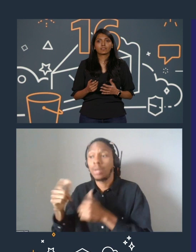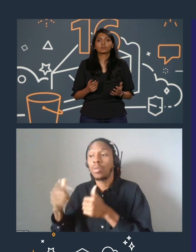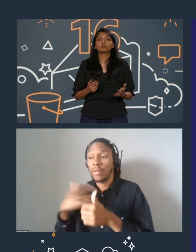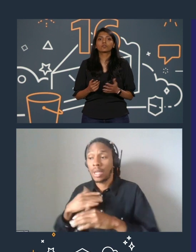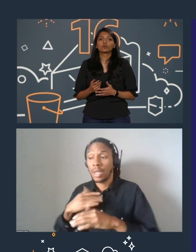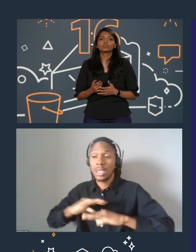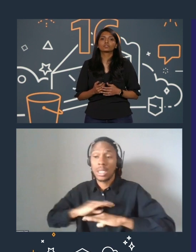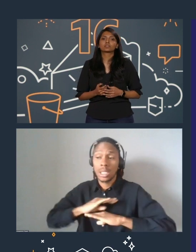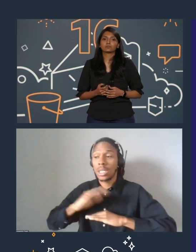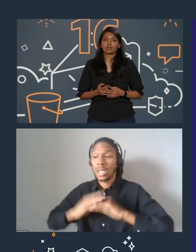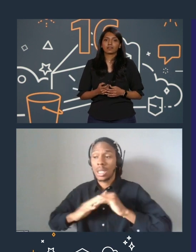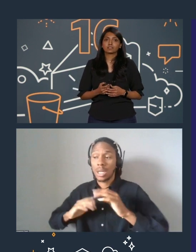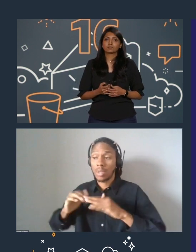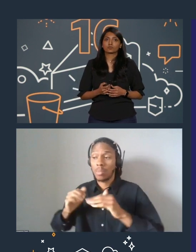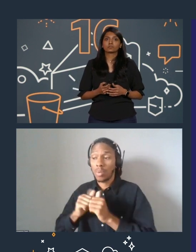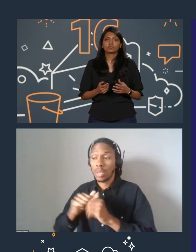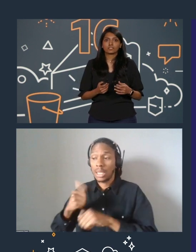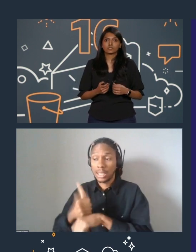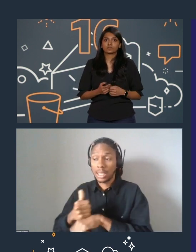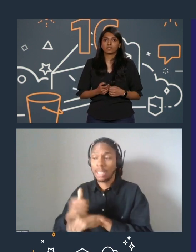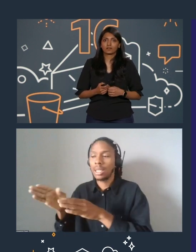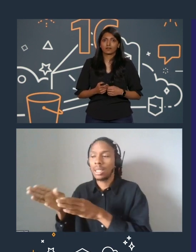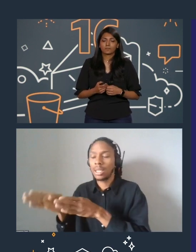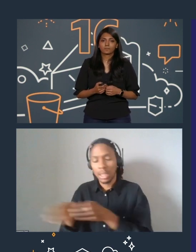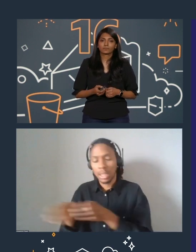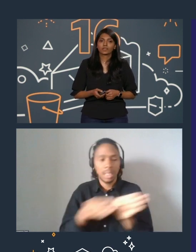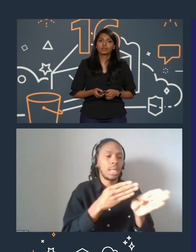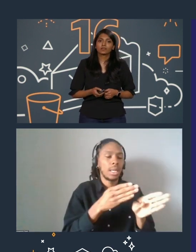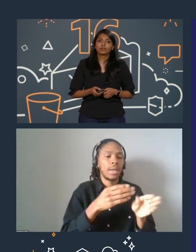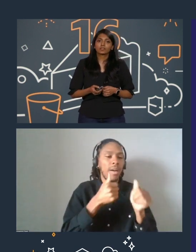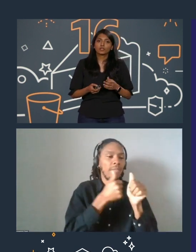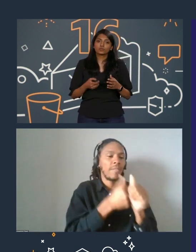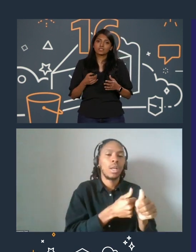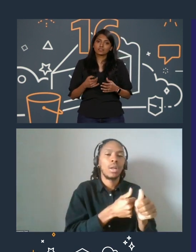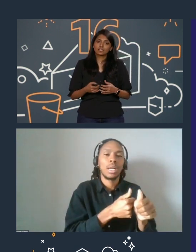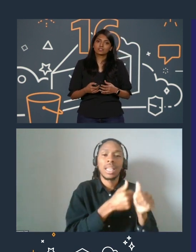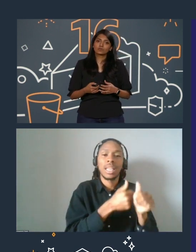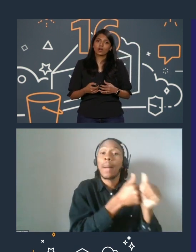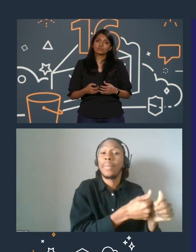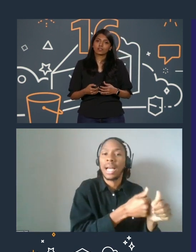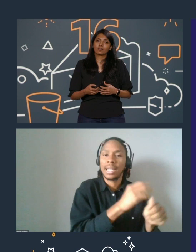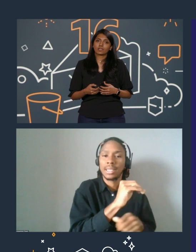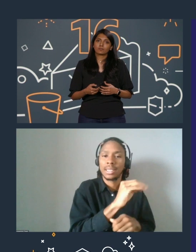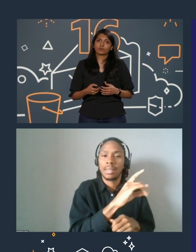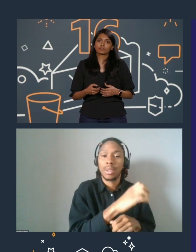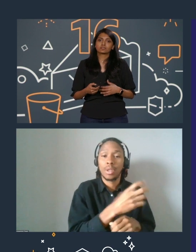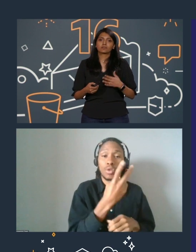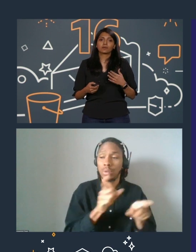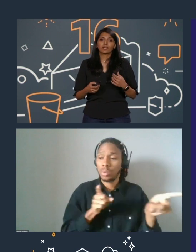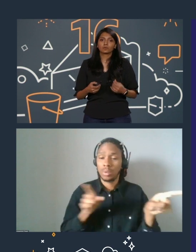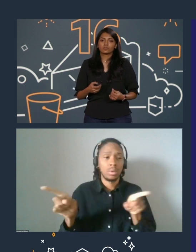they move over to the compliance mode retention period. Using these two object locking modes combined with the